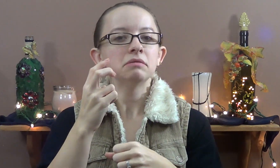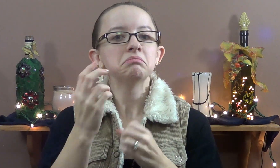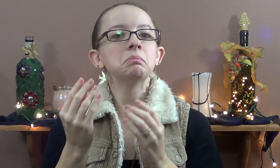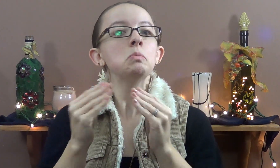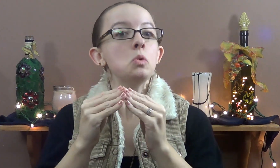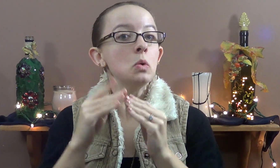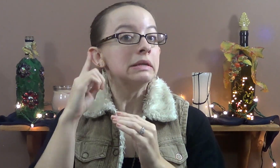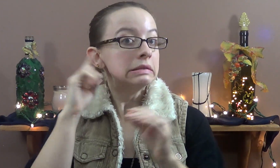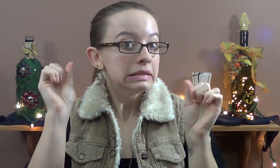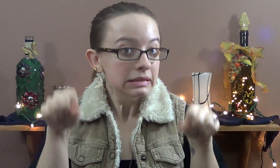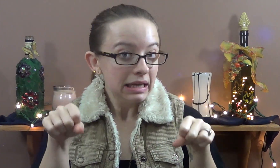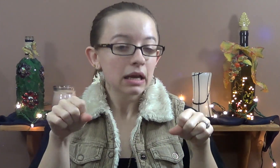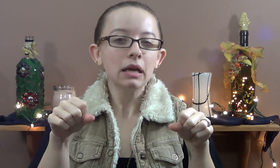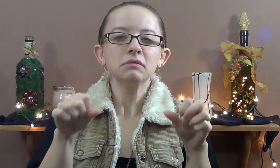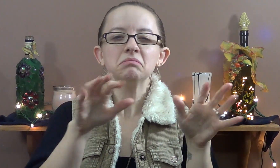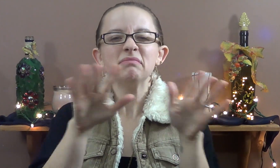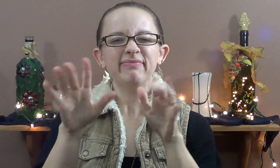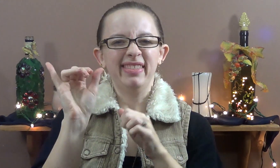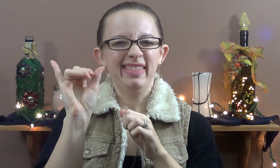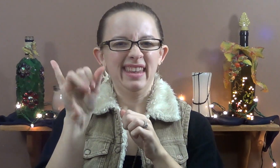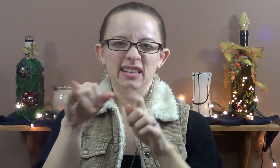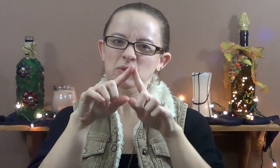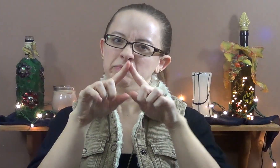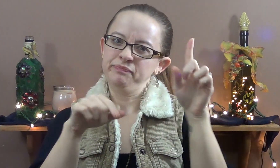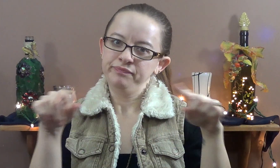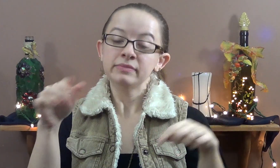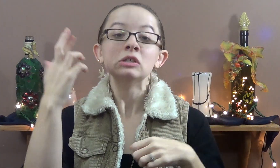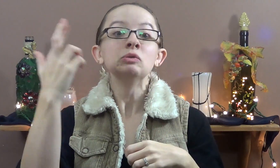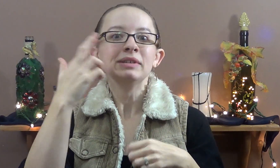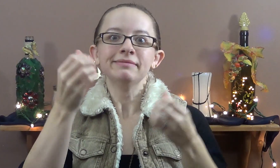Some of them might be fully blind and can hear a little bit more. So,